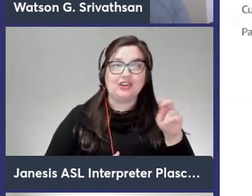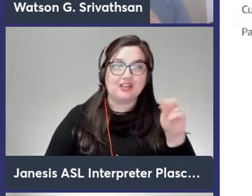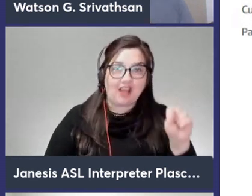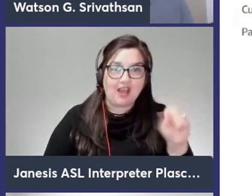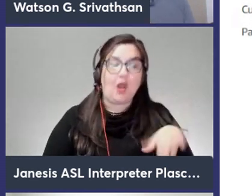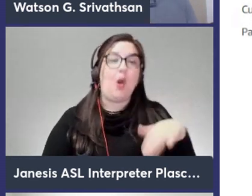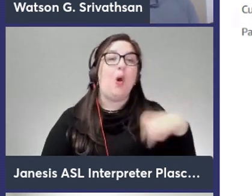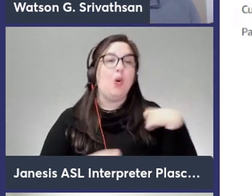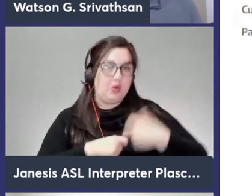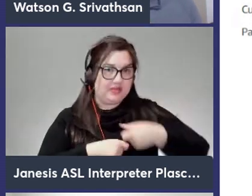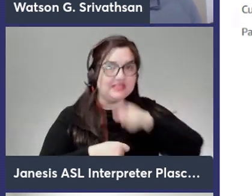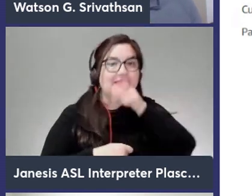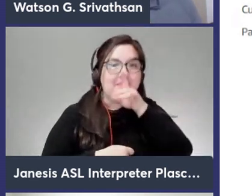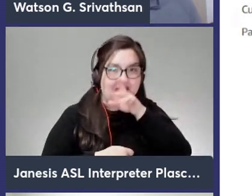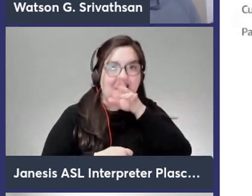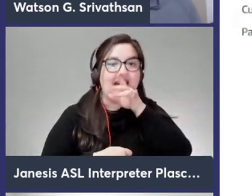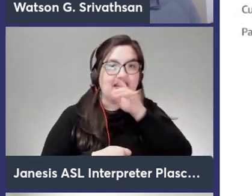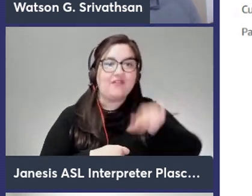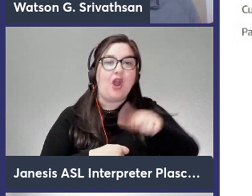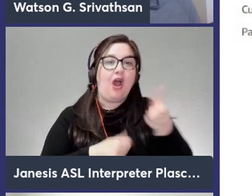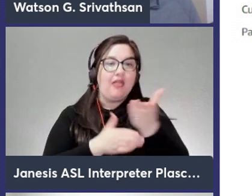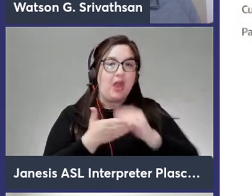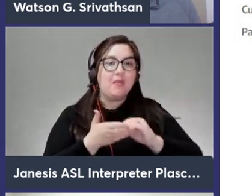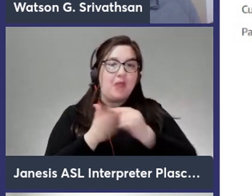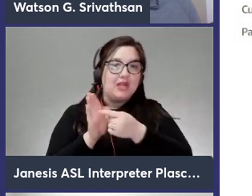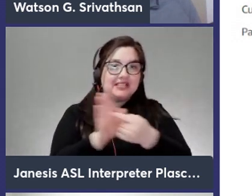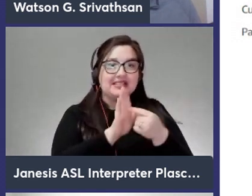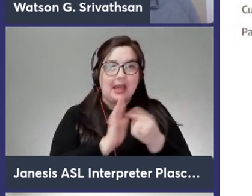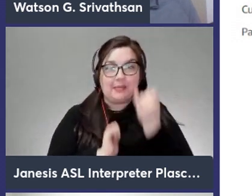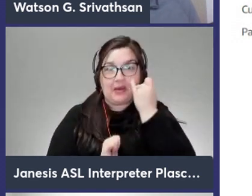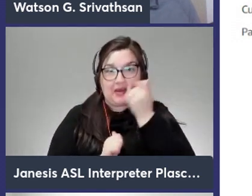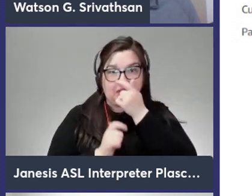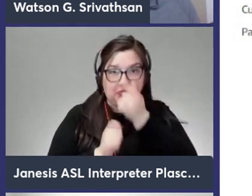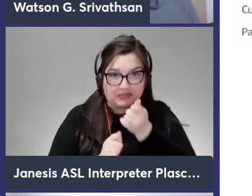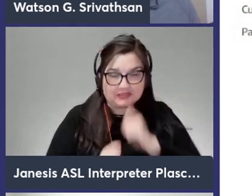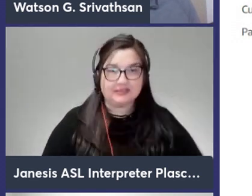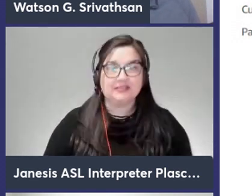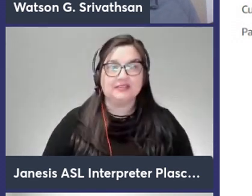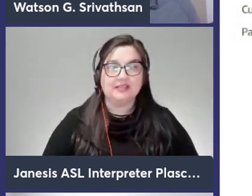for other parts of the demo if you wish there, Watson. Let's try French.